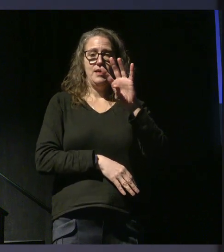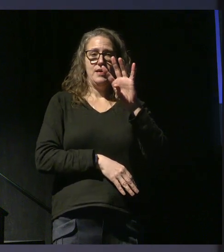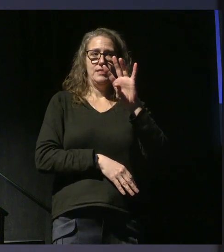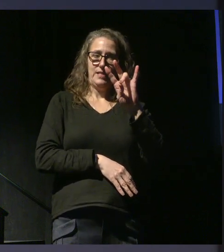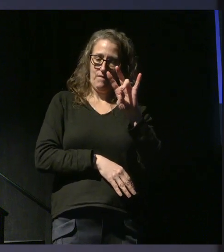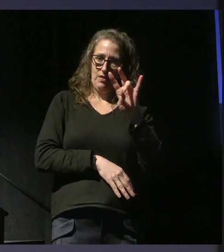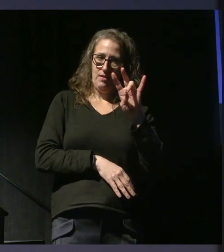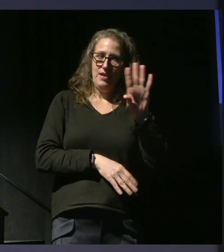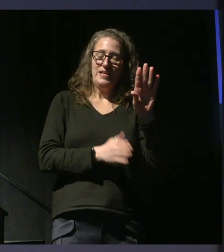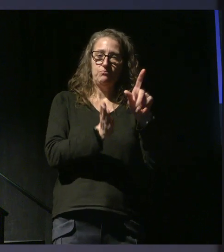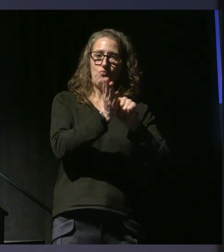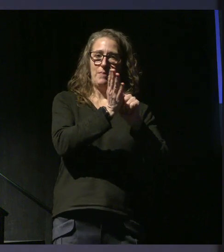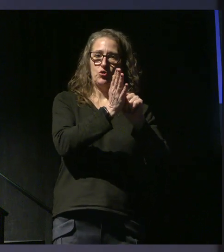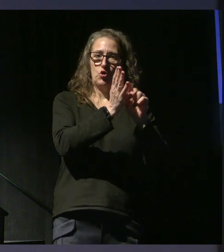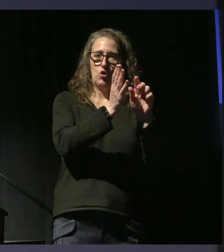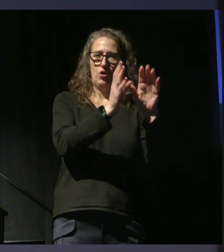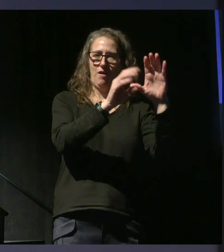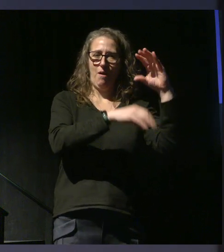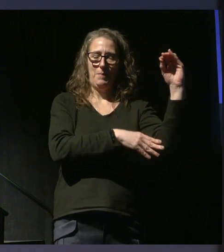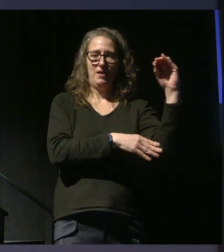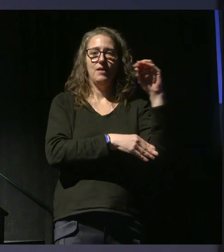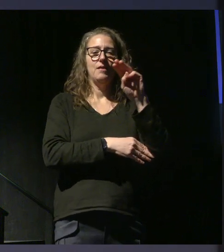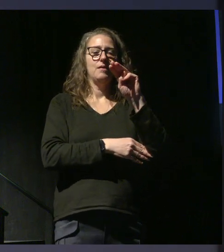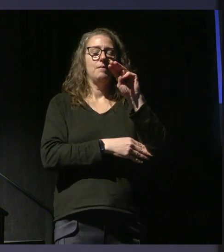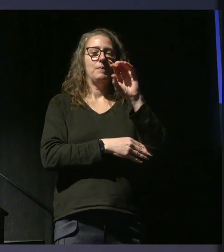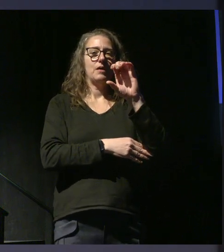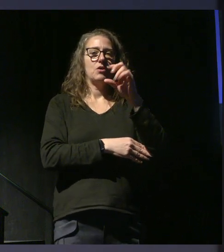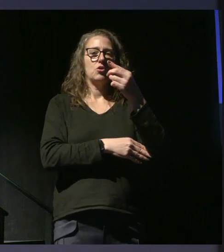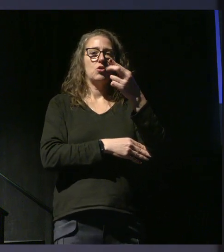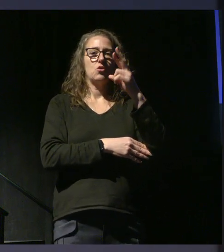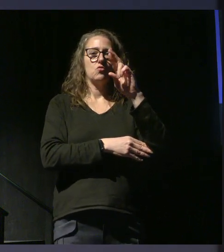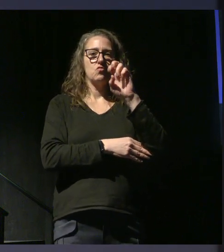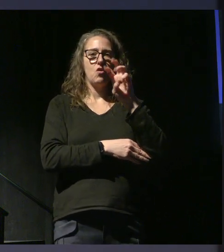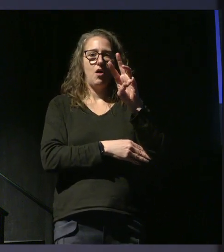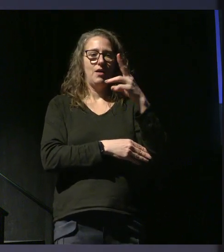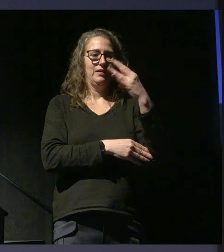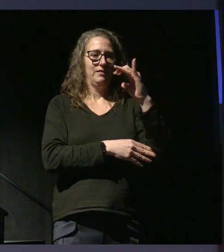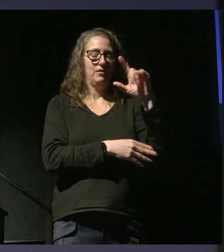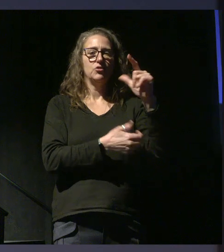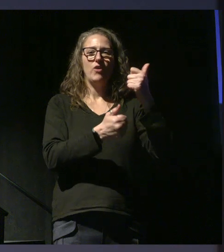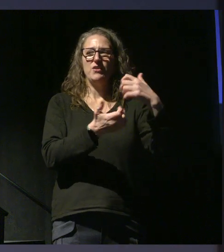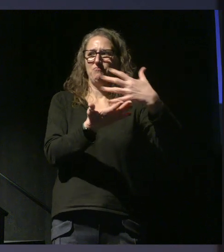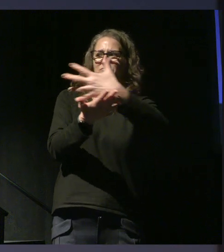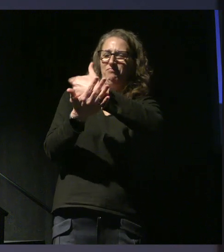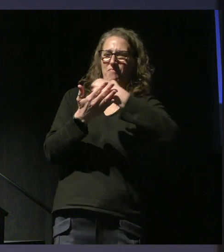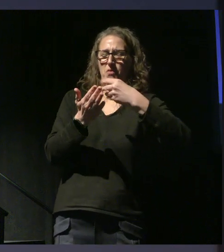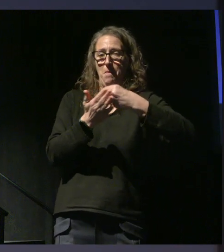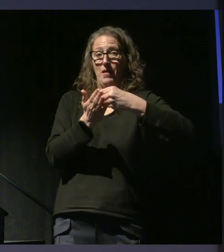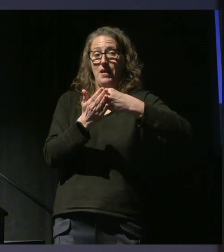tried to recoup the advance that they had given him, which was an advance of $200,000.